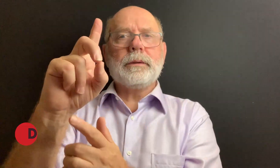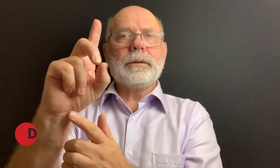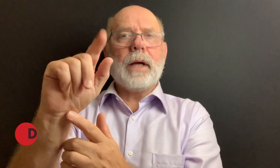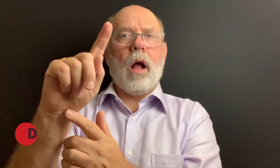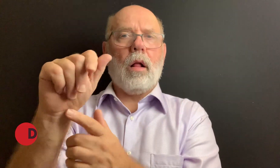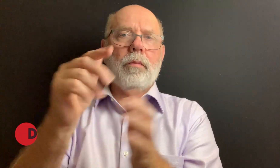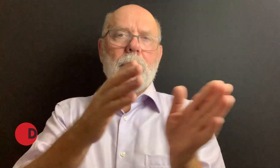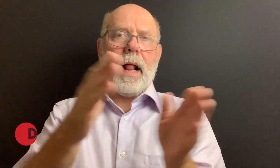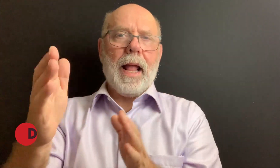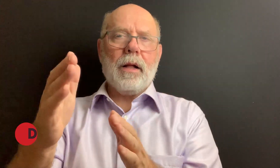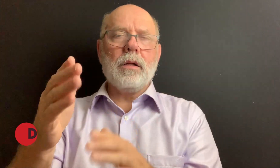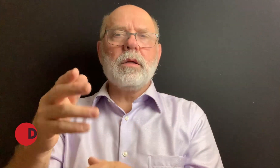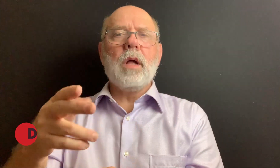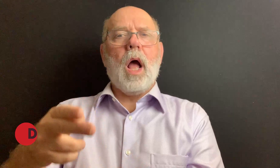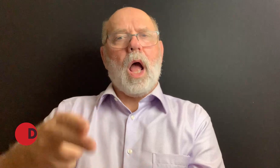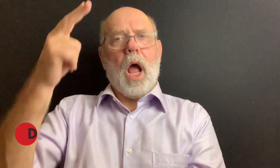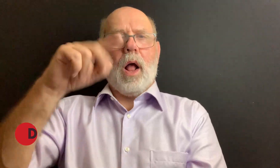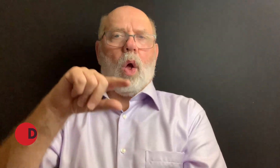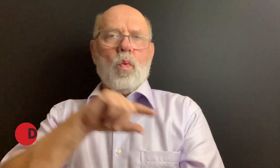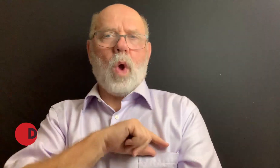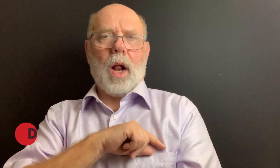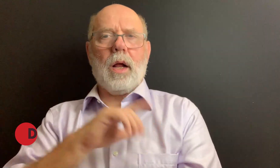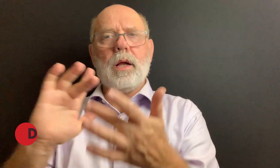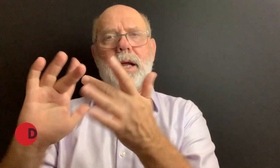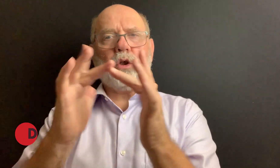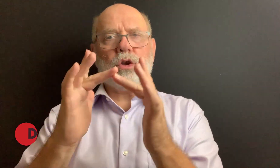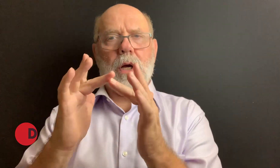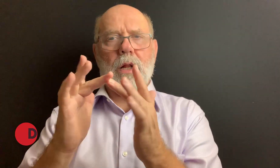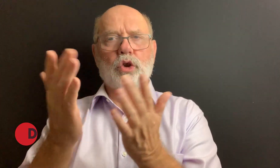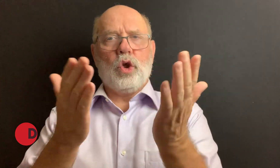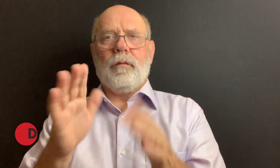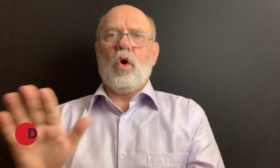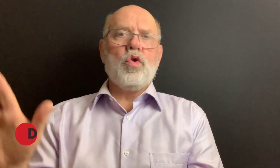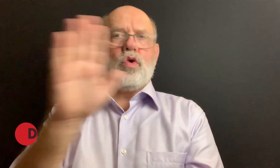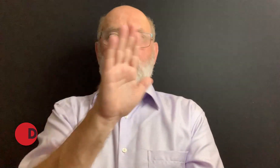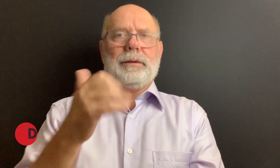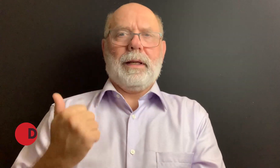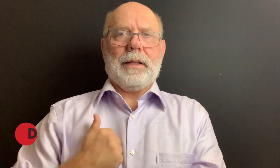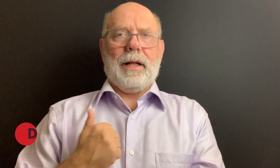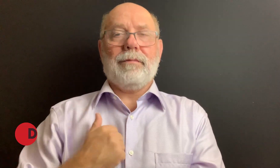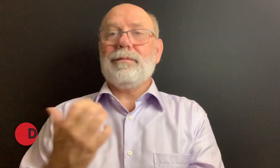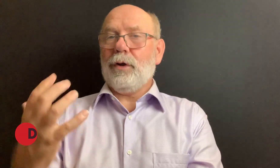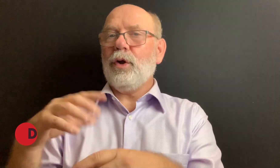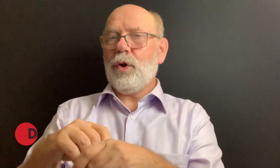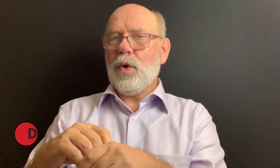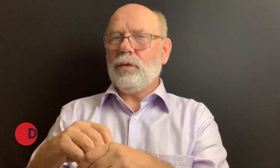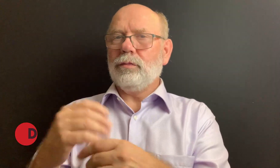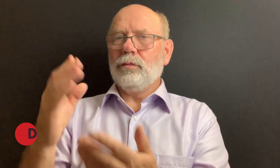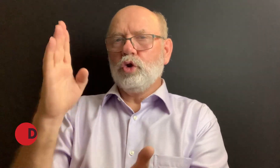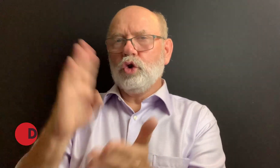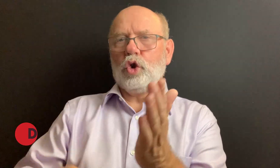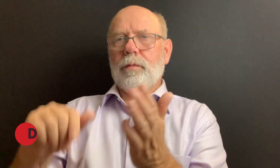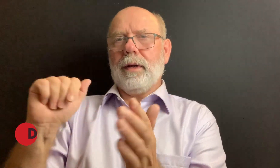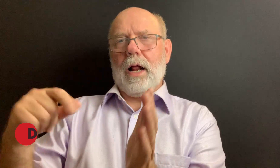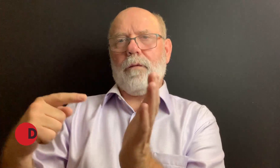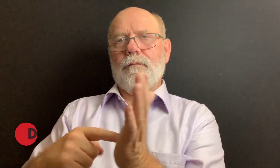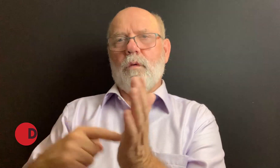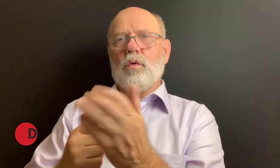affordable Data plans, high quality Internet service across Canada including